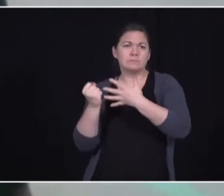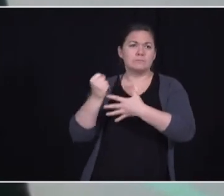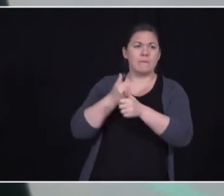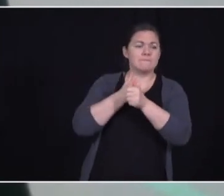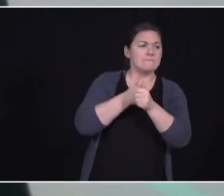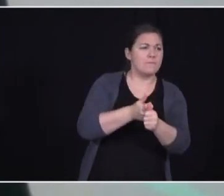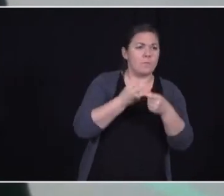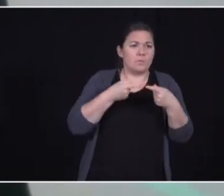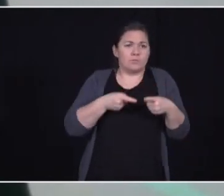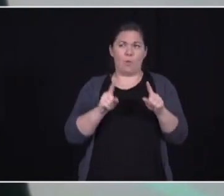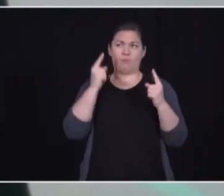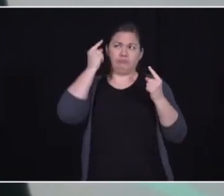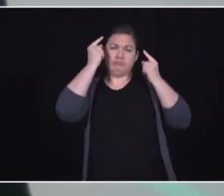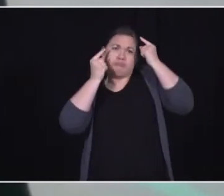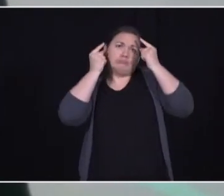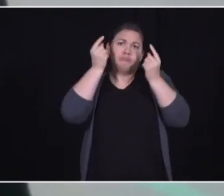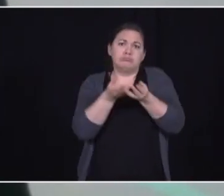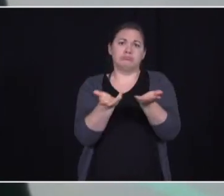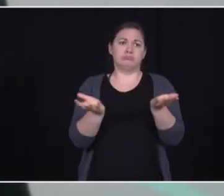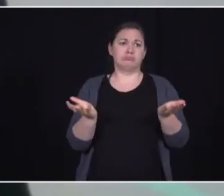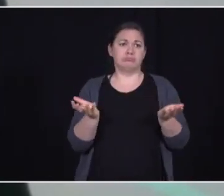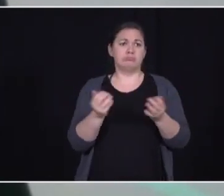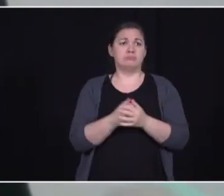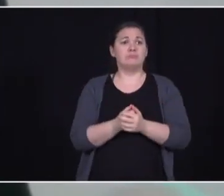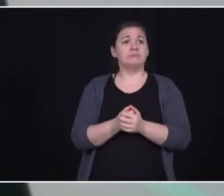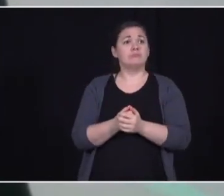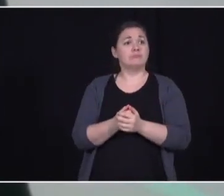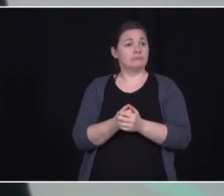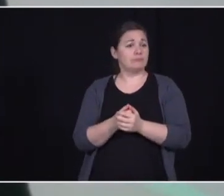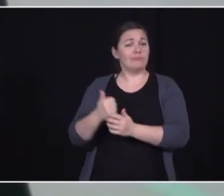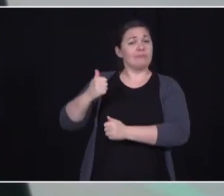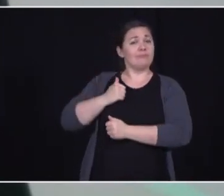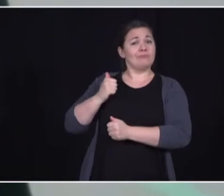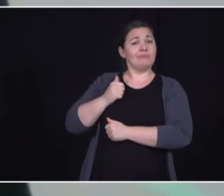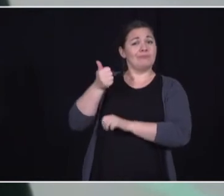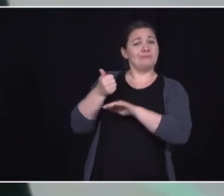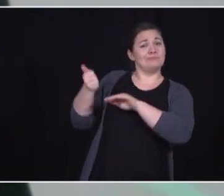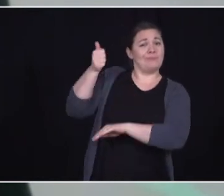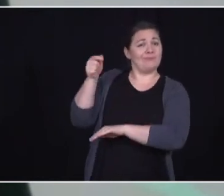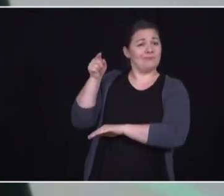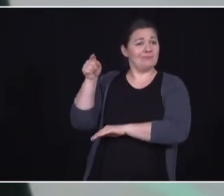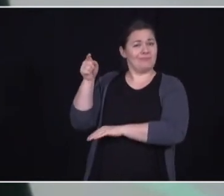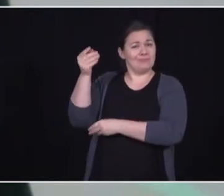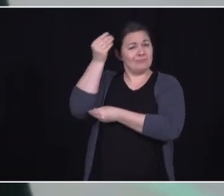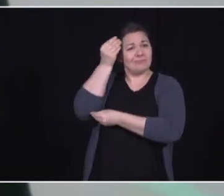will guide our recommendations and decisions in the coming weeks and months. You will often hear Gen.